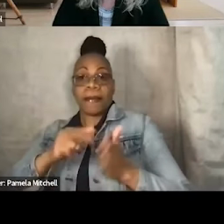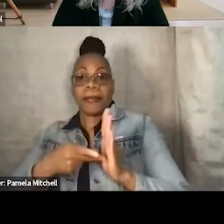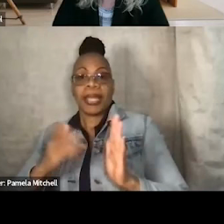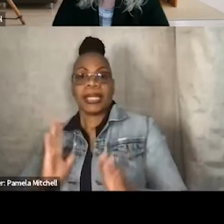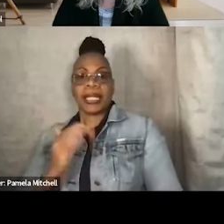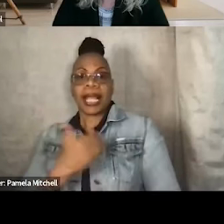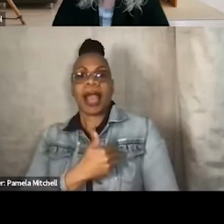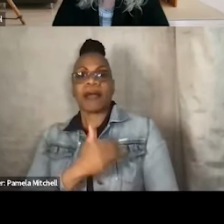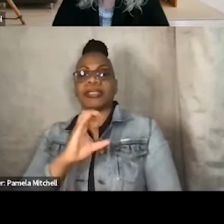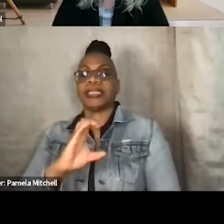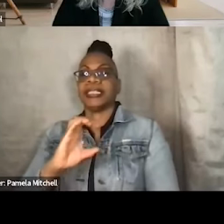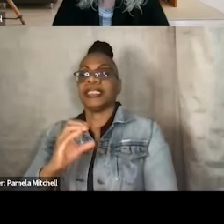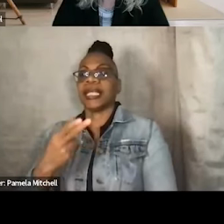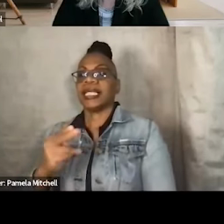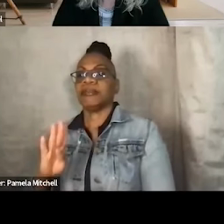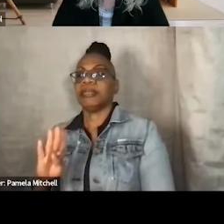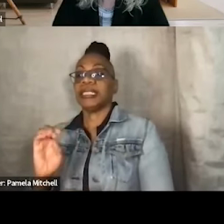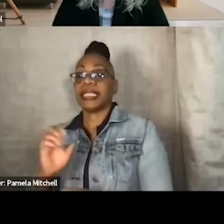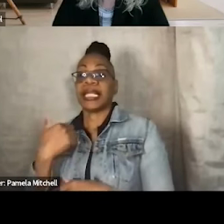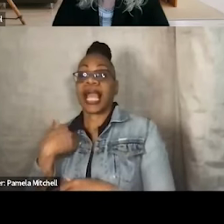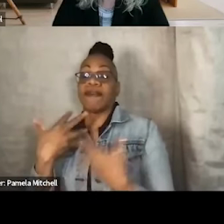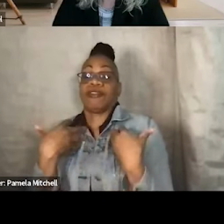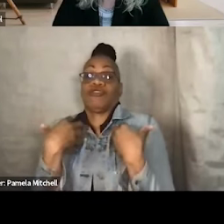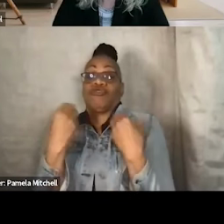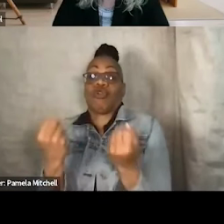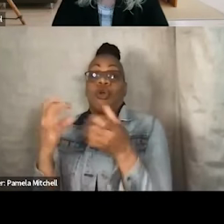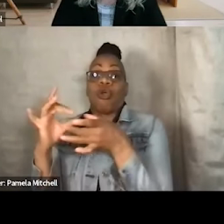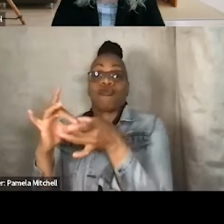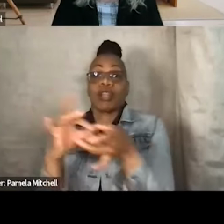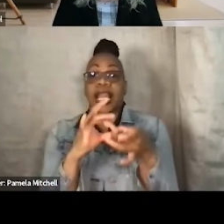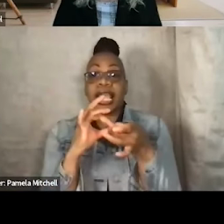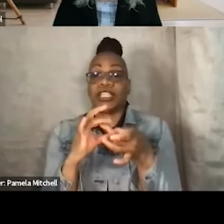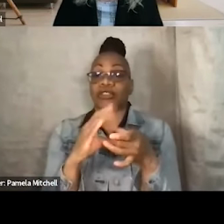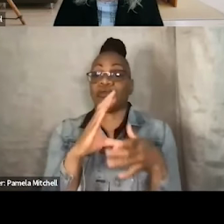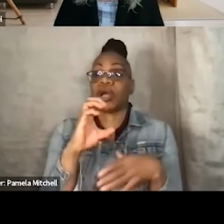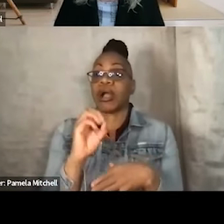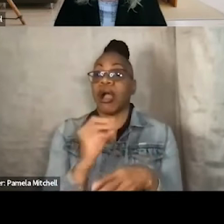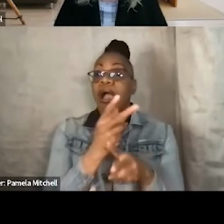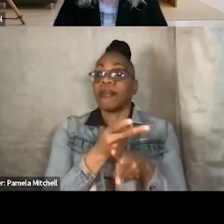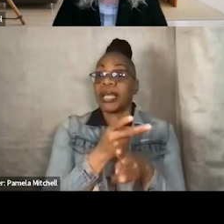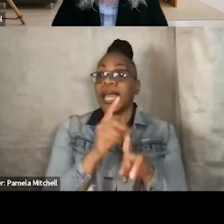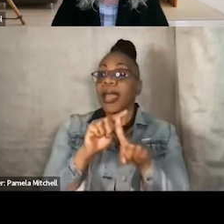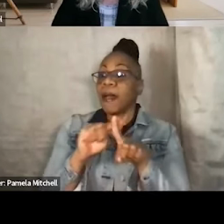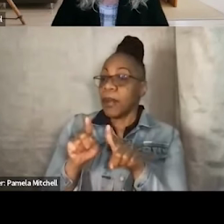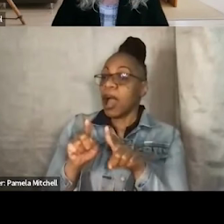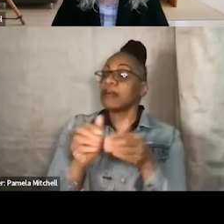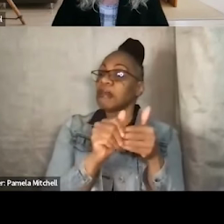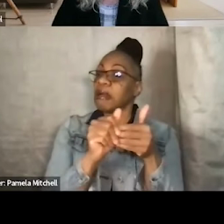not only have a strong relationship with CommCare, but they provide guidance and oversight to the organization.